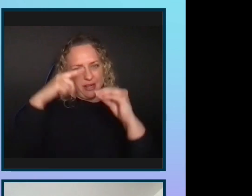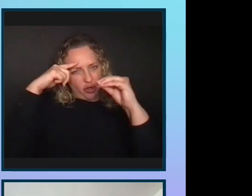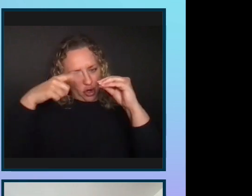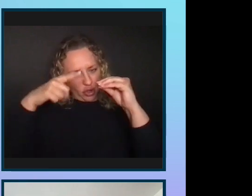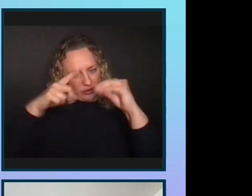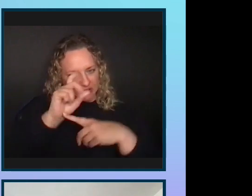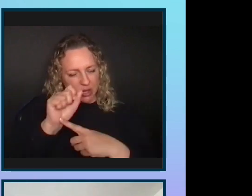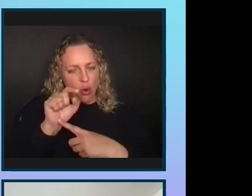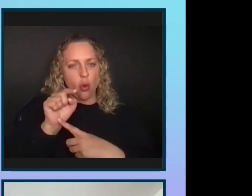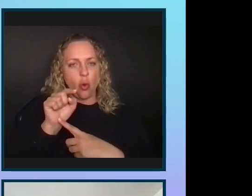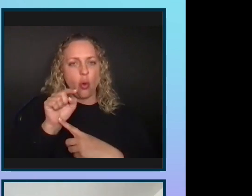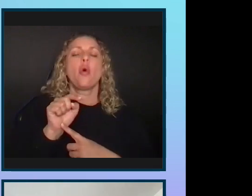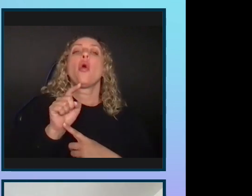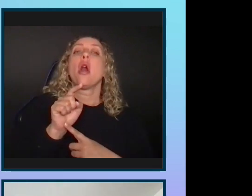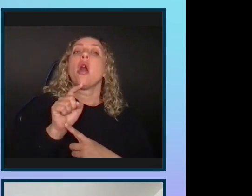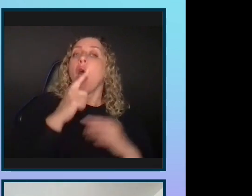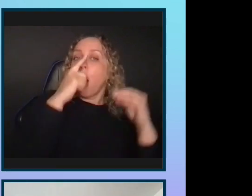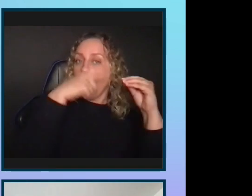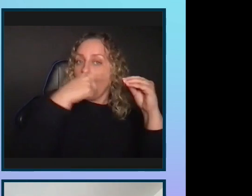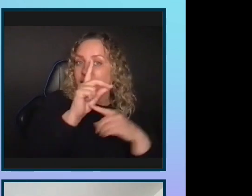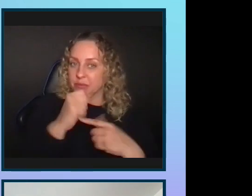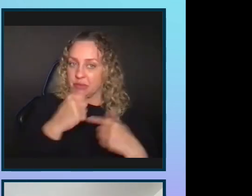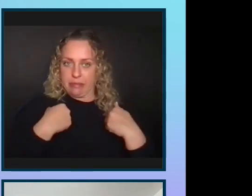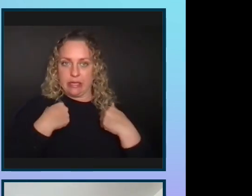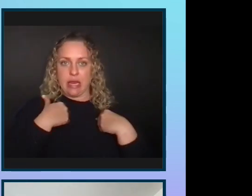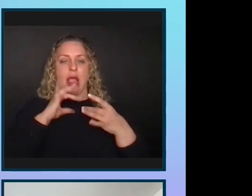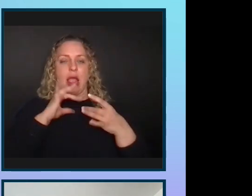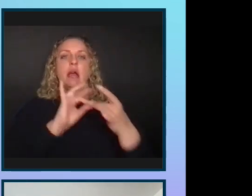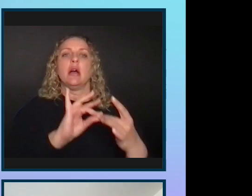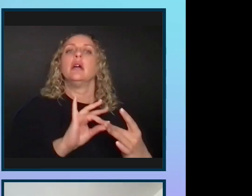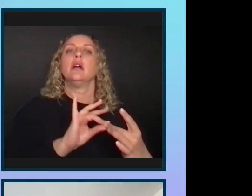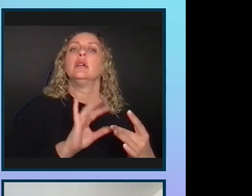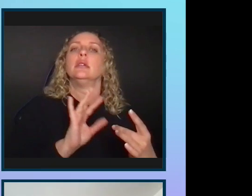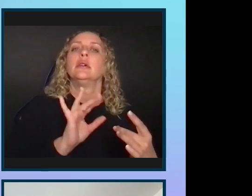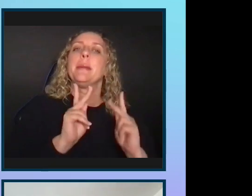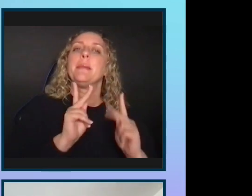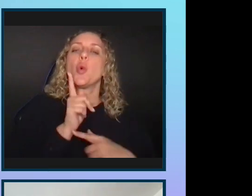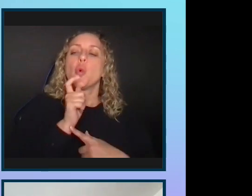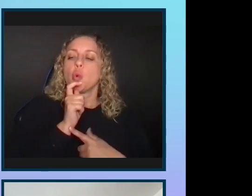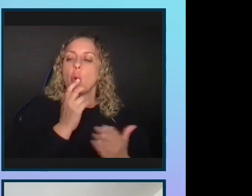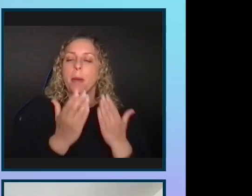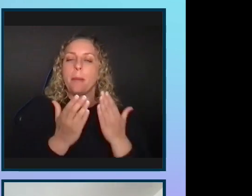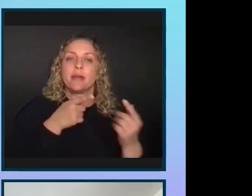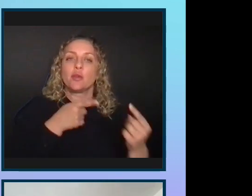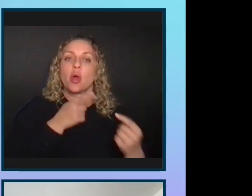When I use the word cognitive disability, I'm referring to people who might struggle with cognitive tasks,